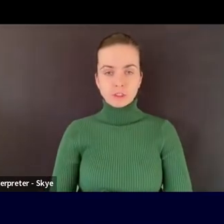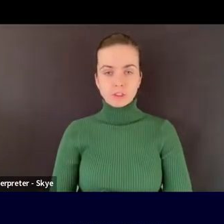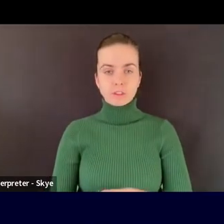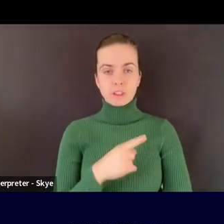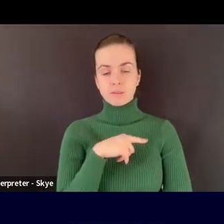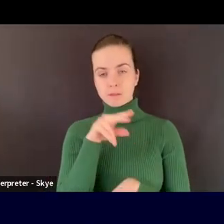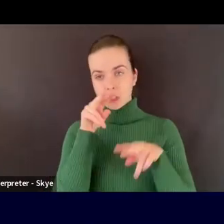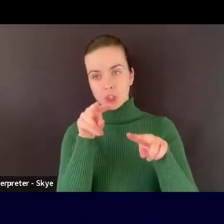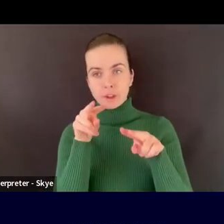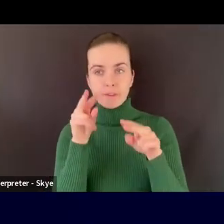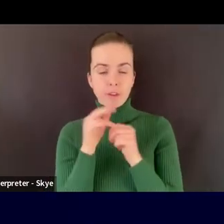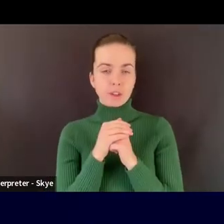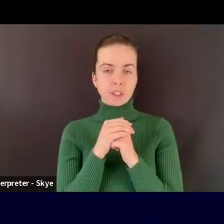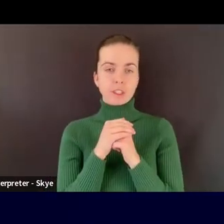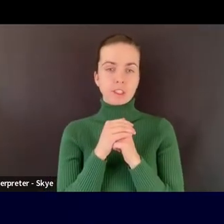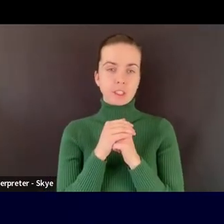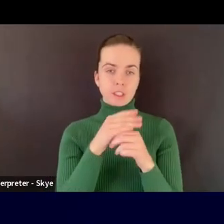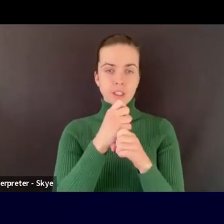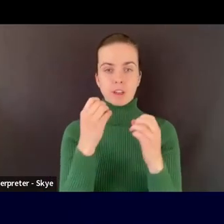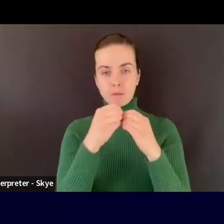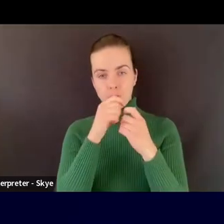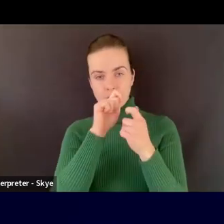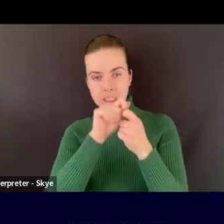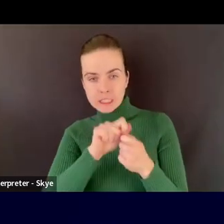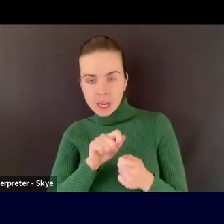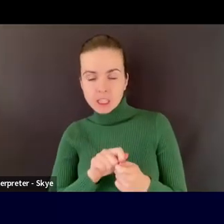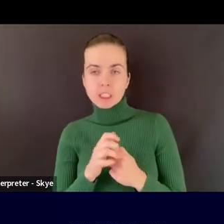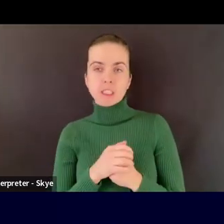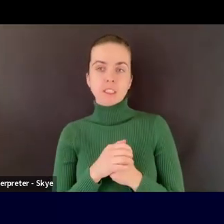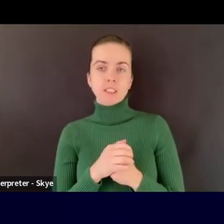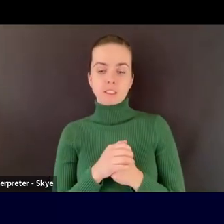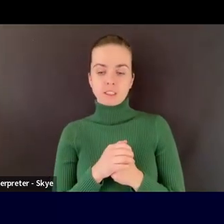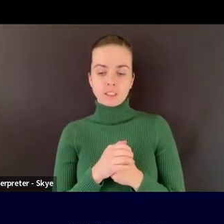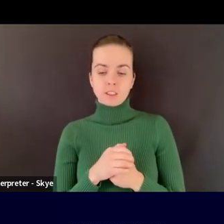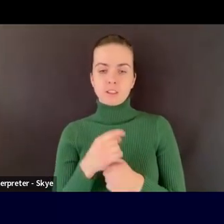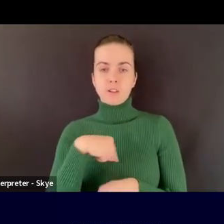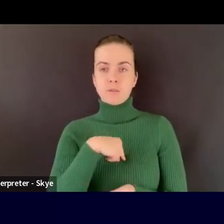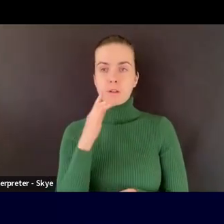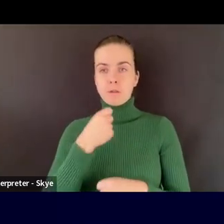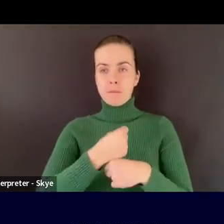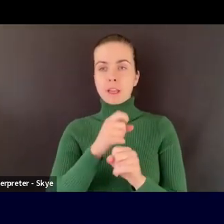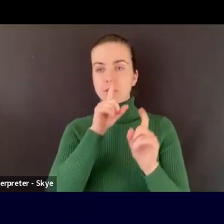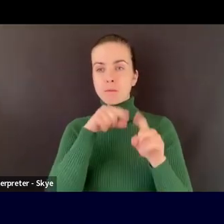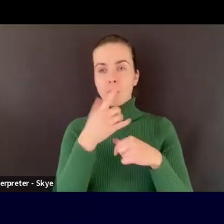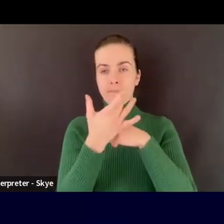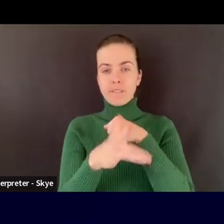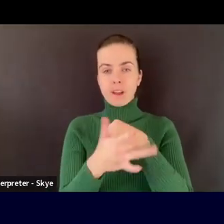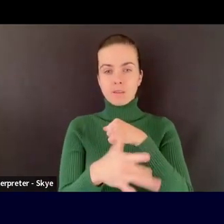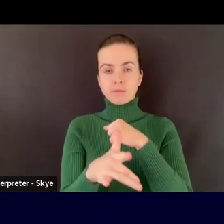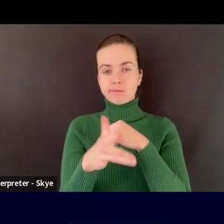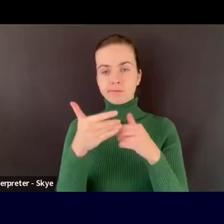forward to getting more details. We will make the report available in the next couple of months. We